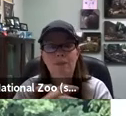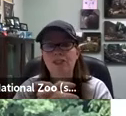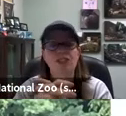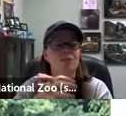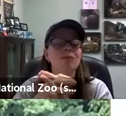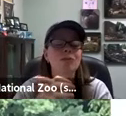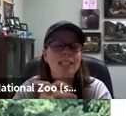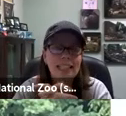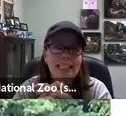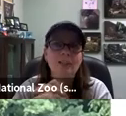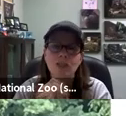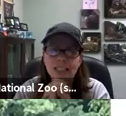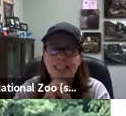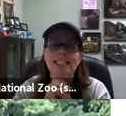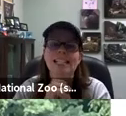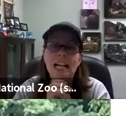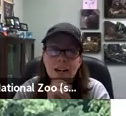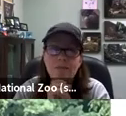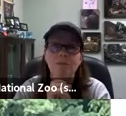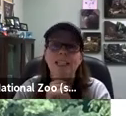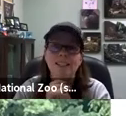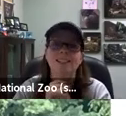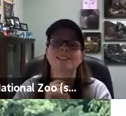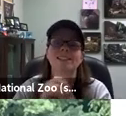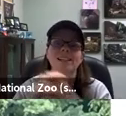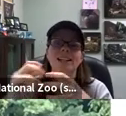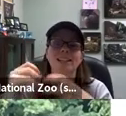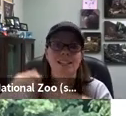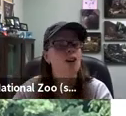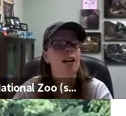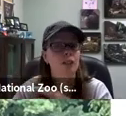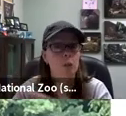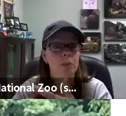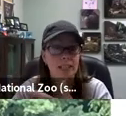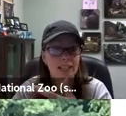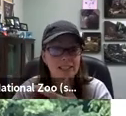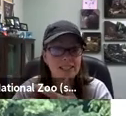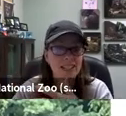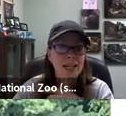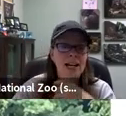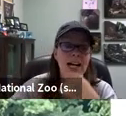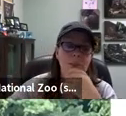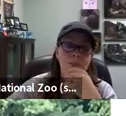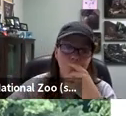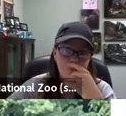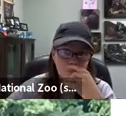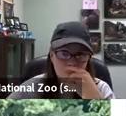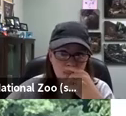They're just really really tough places